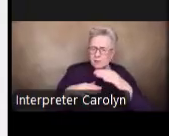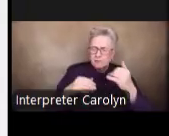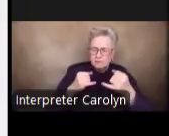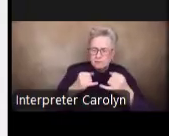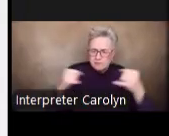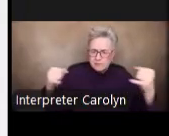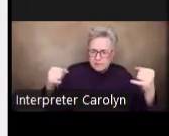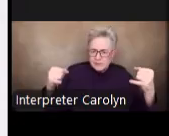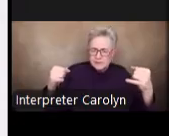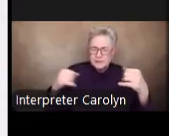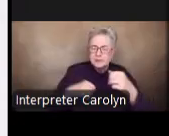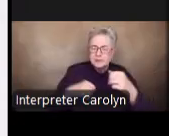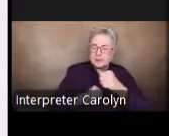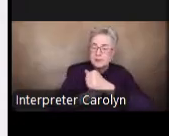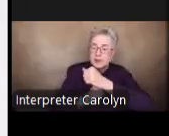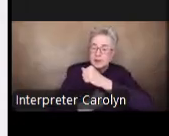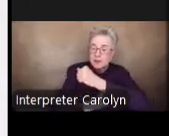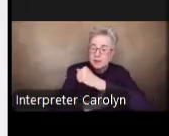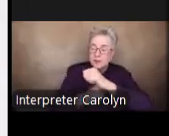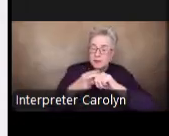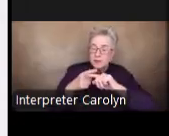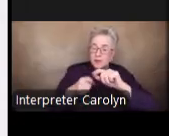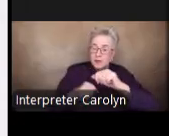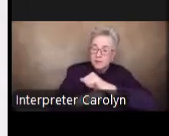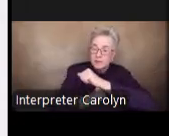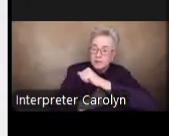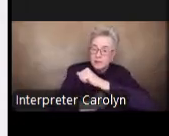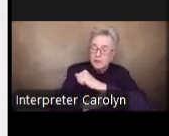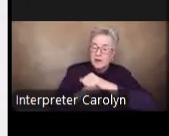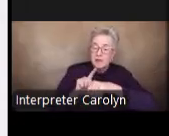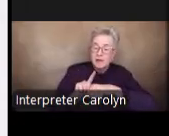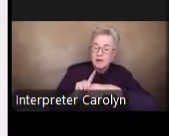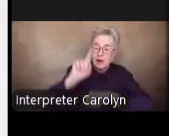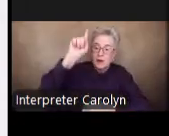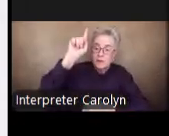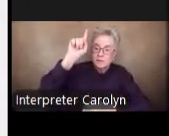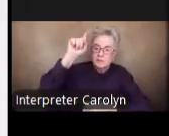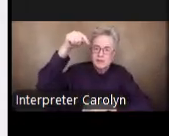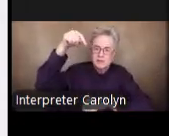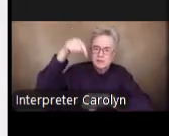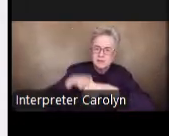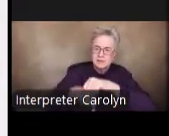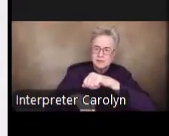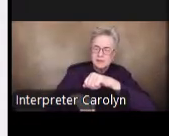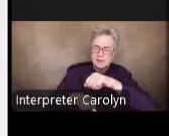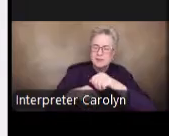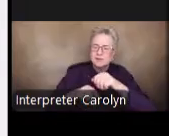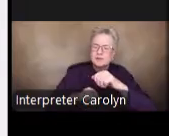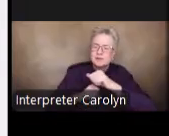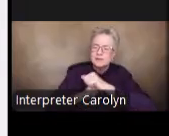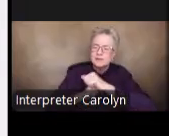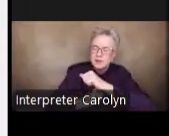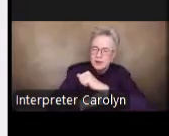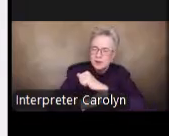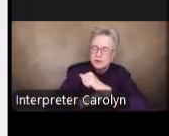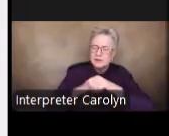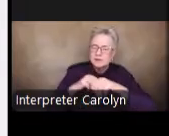from the roof down. You can't really skip stages. Each level depends on the one below it, and when there's a structural